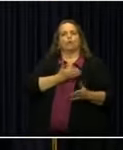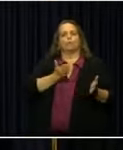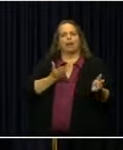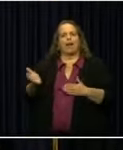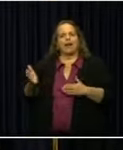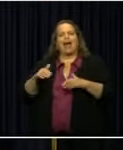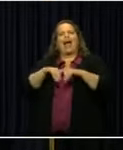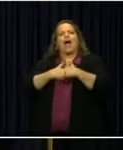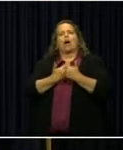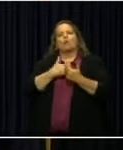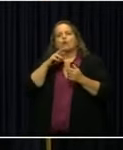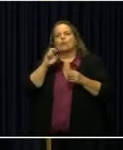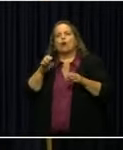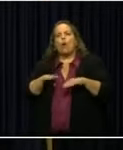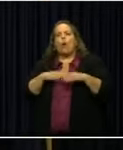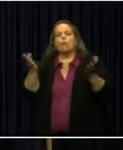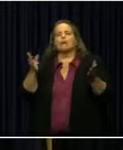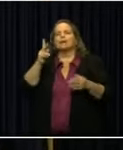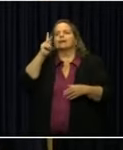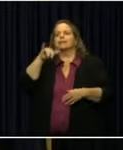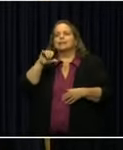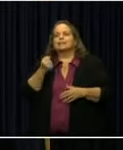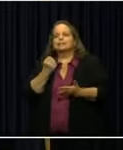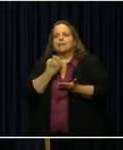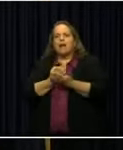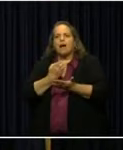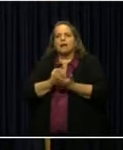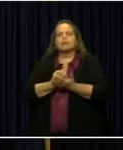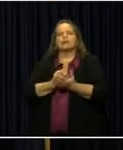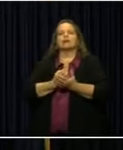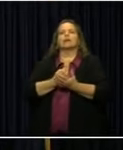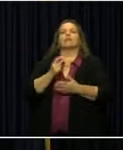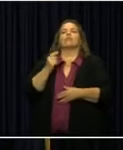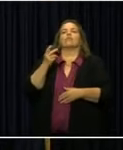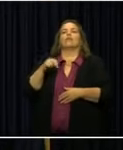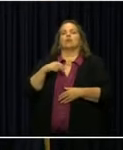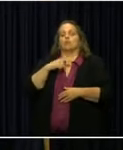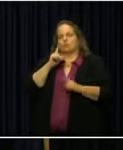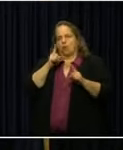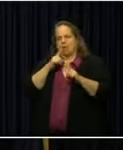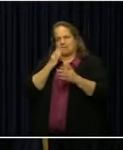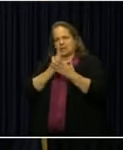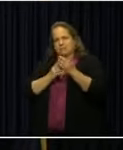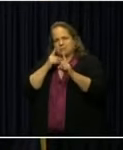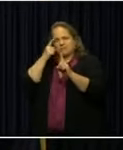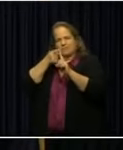RHETORIC IS GOING TO BE OUT THERE OR WHAT'S GOING TO BE SAID OR TWEETED, BUT THE ACTUAL